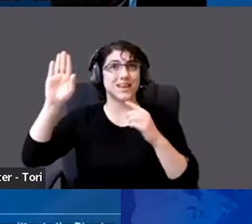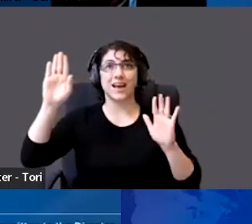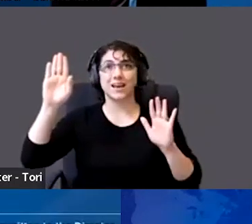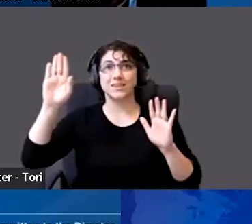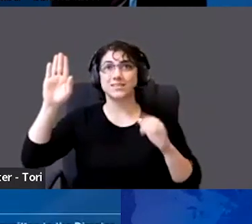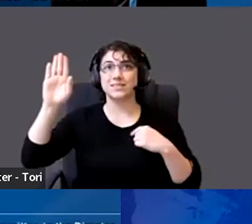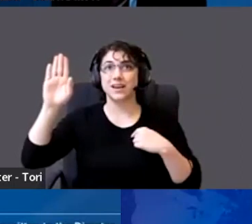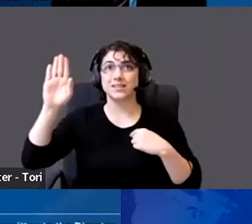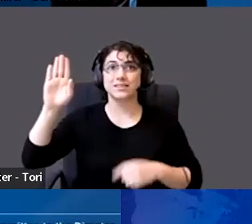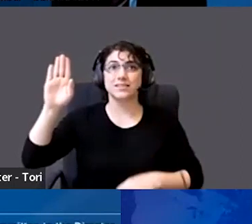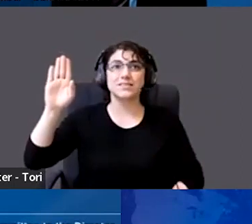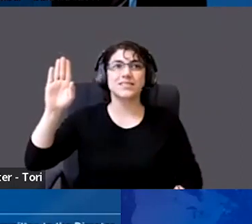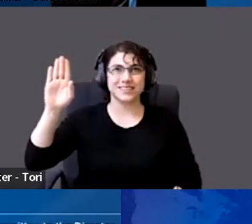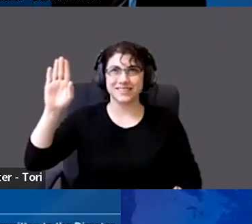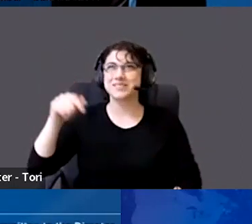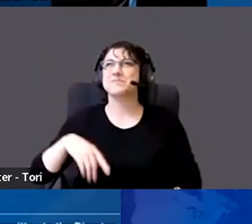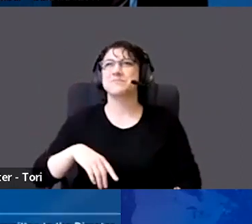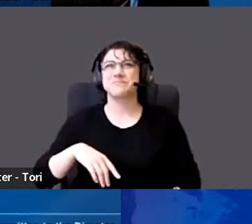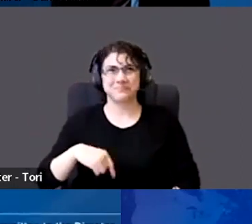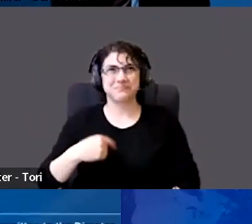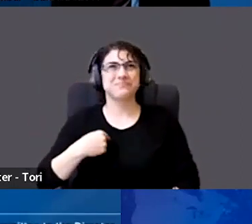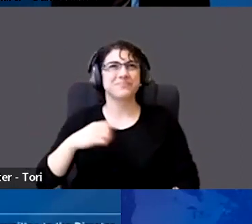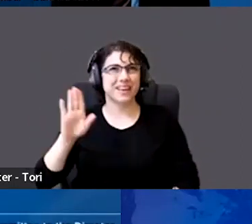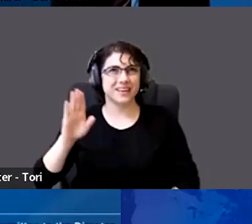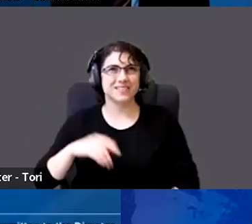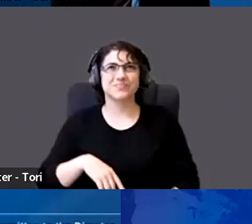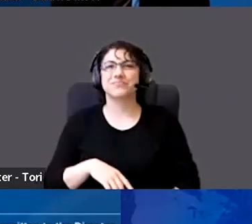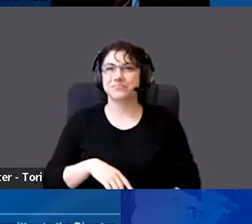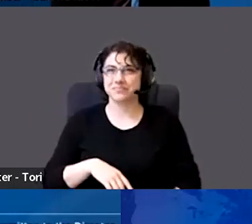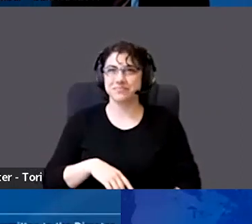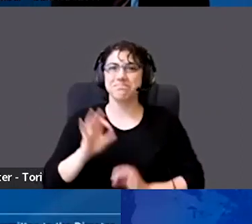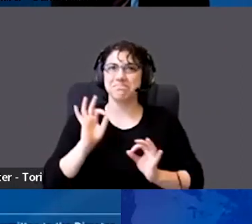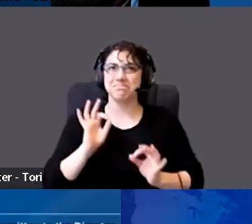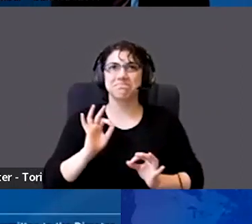Fantastic. Aye. Any opposed?